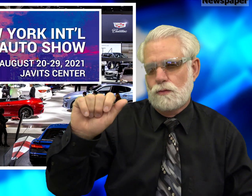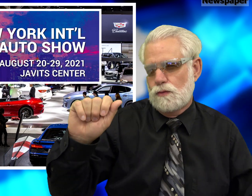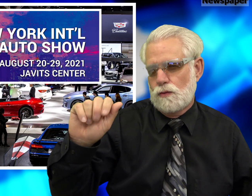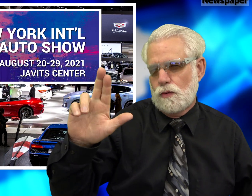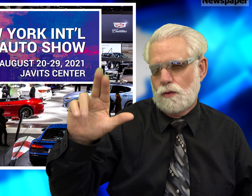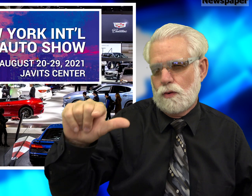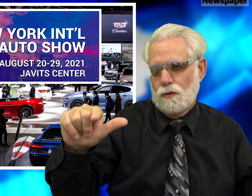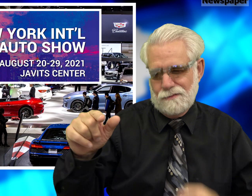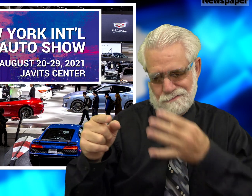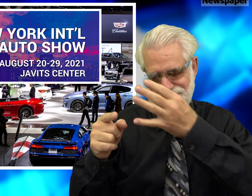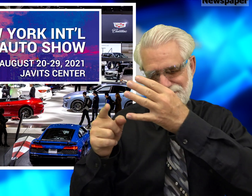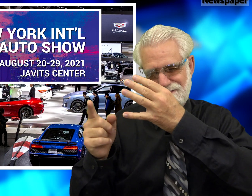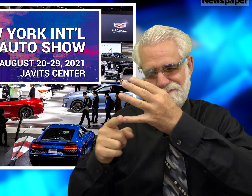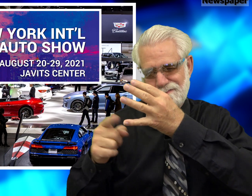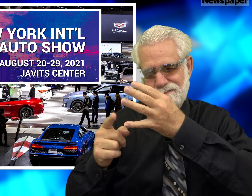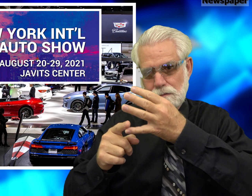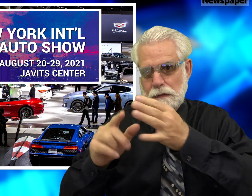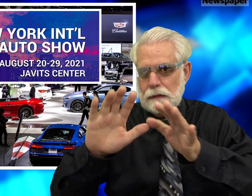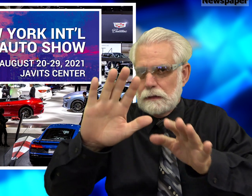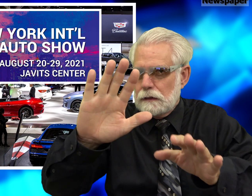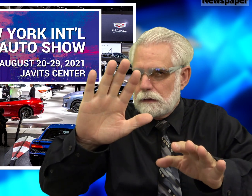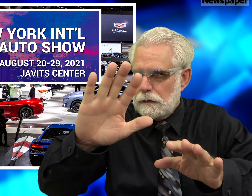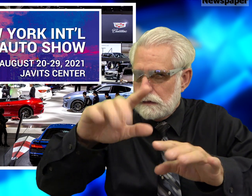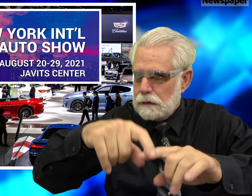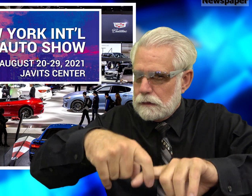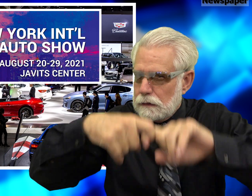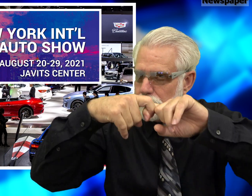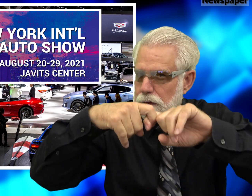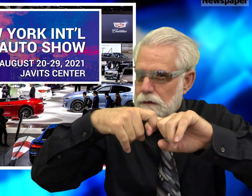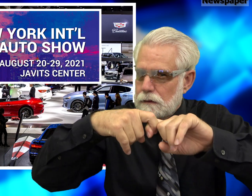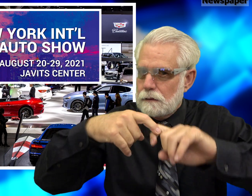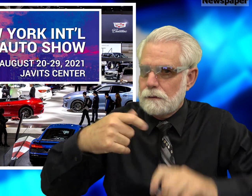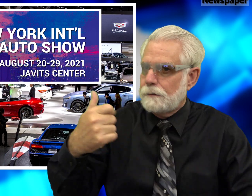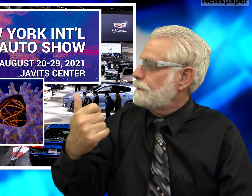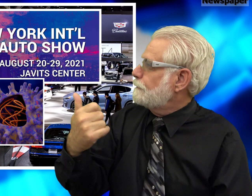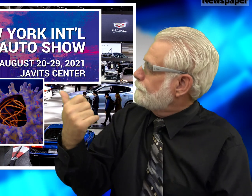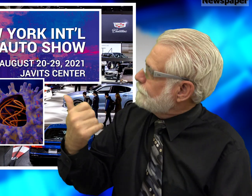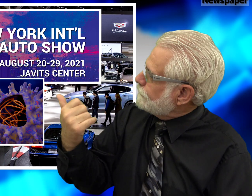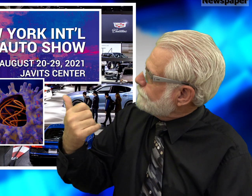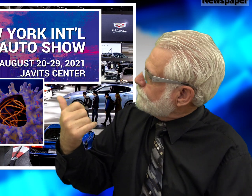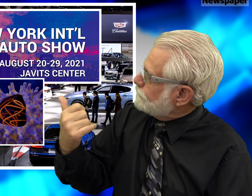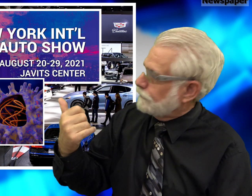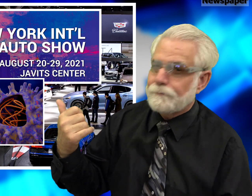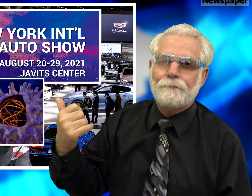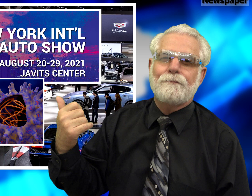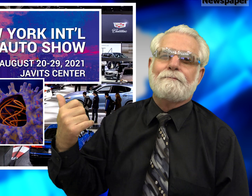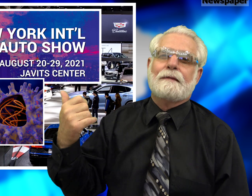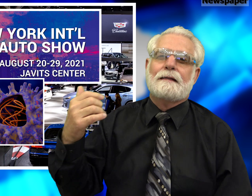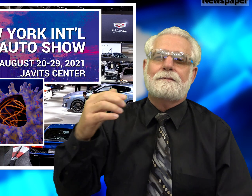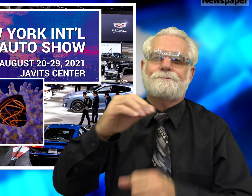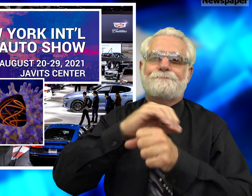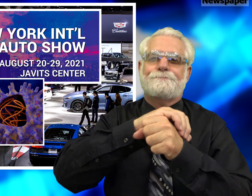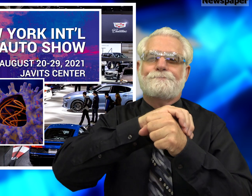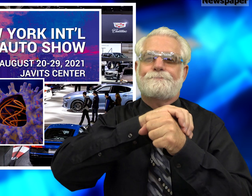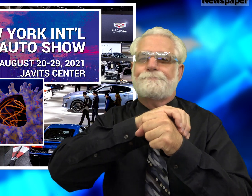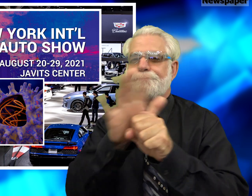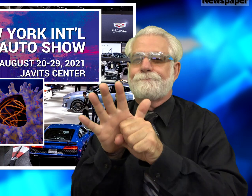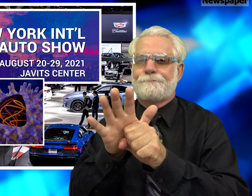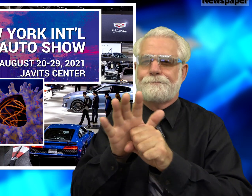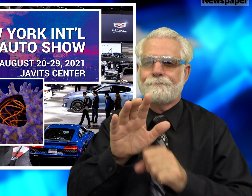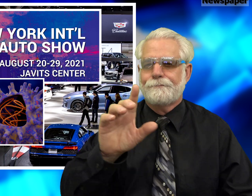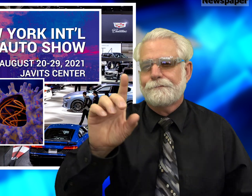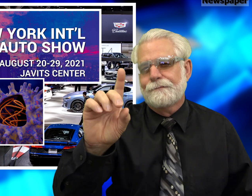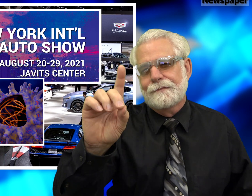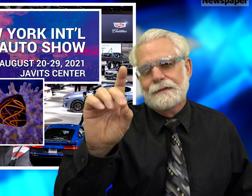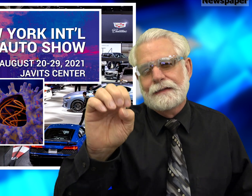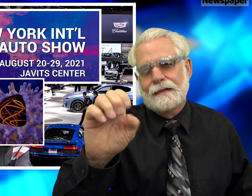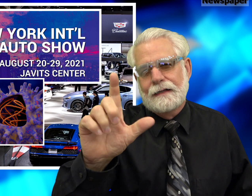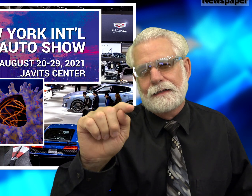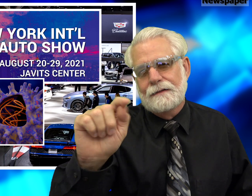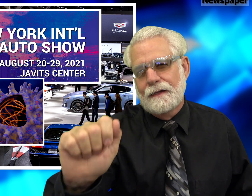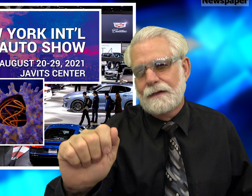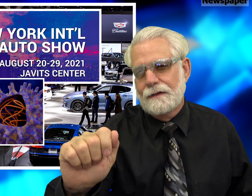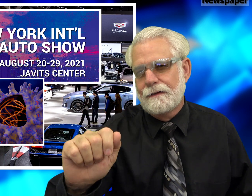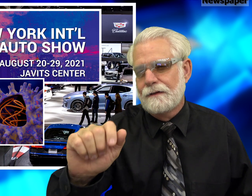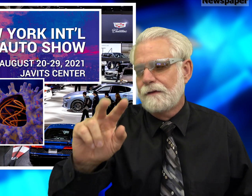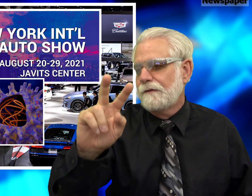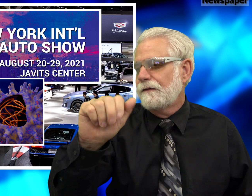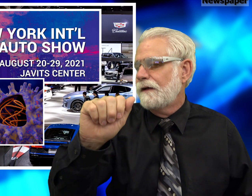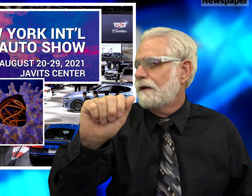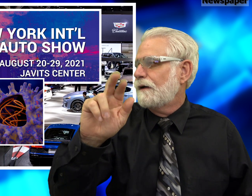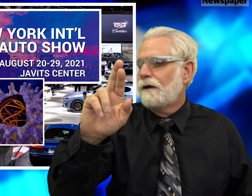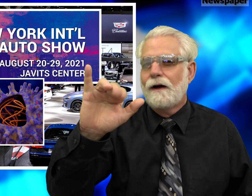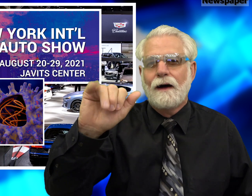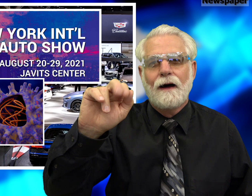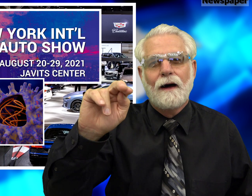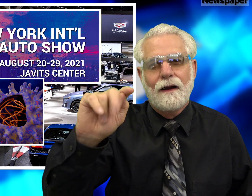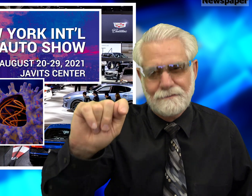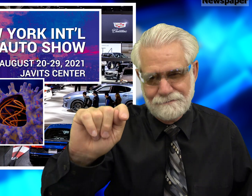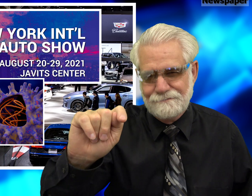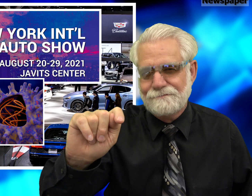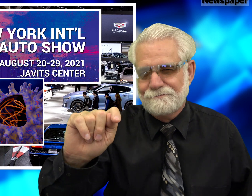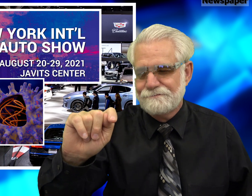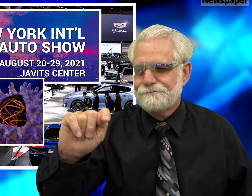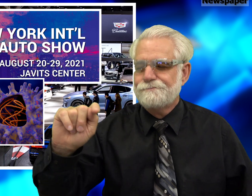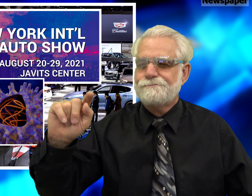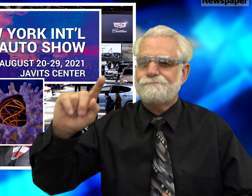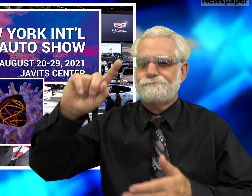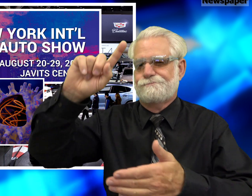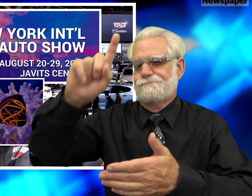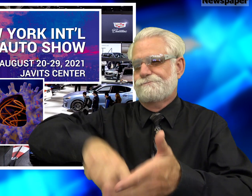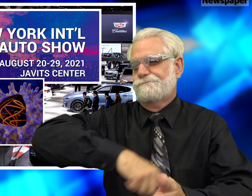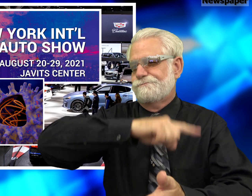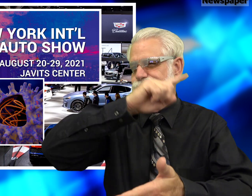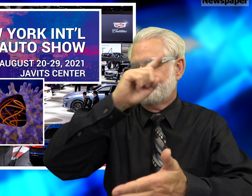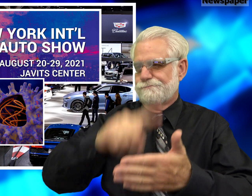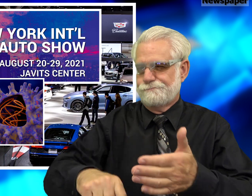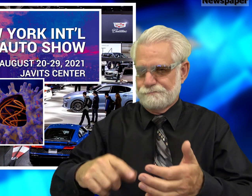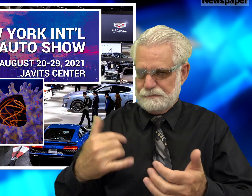Aug....Hold....Coronavirus....The Delta Variant. This has cancelled the show.